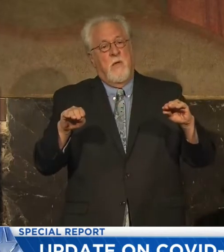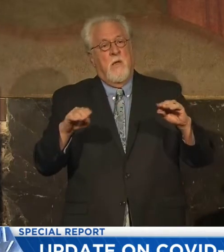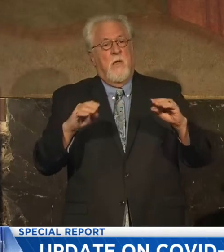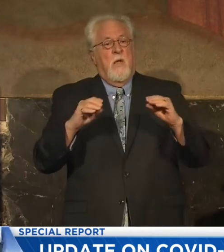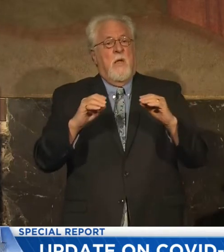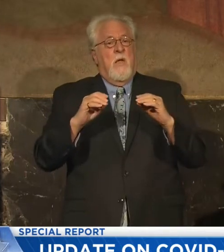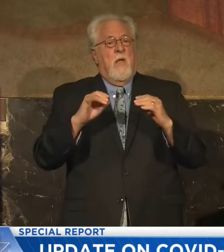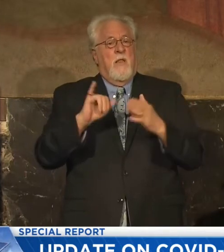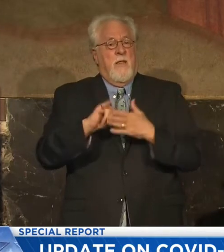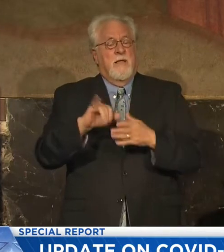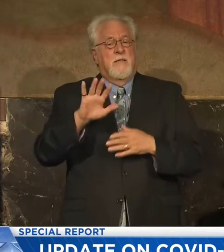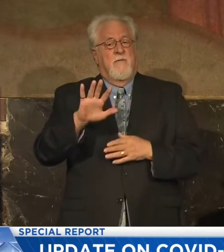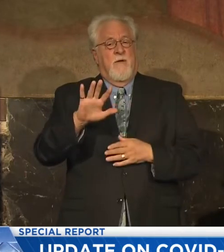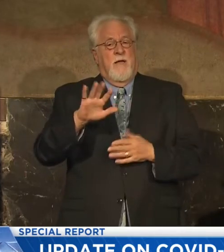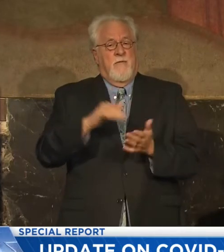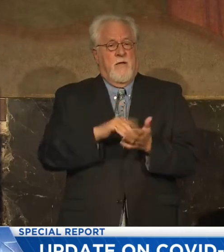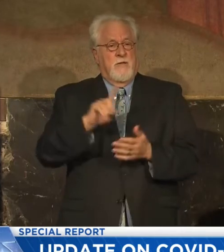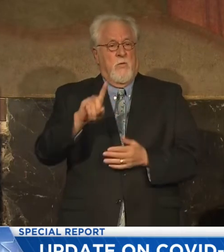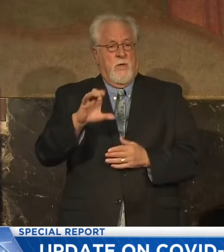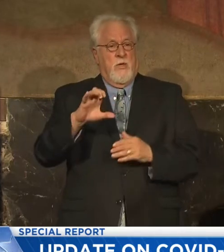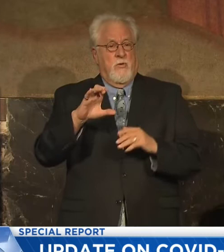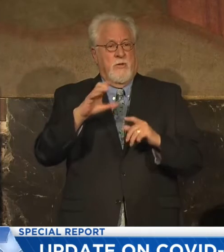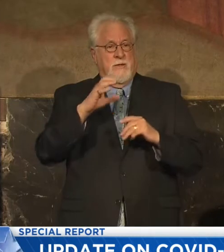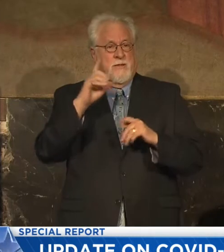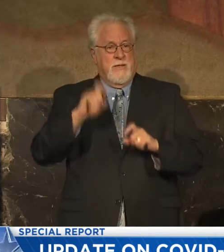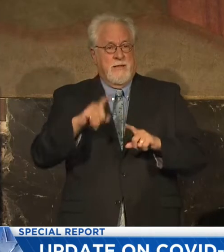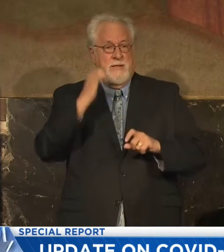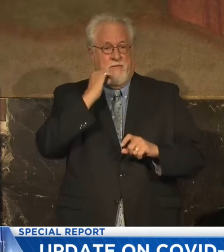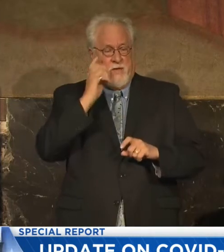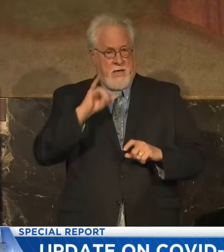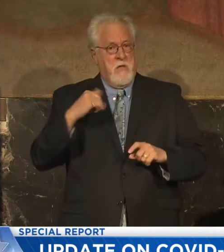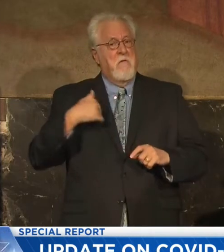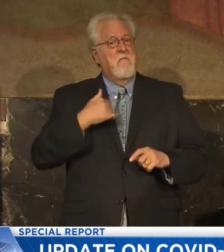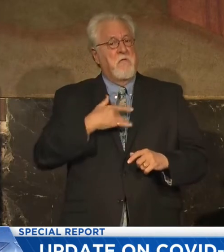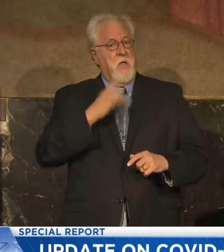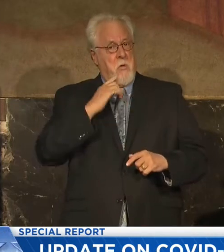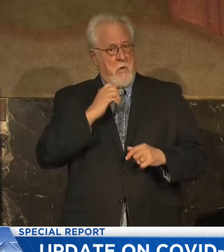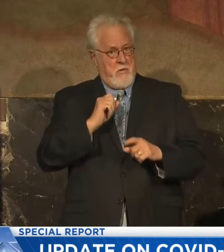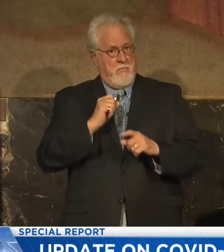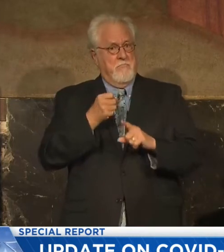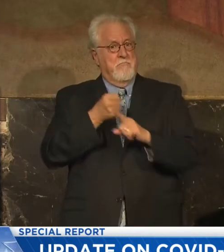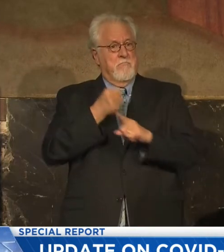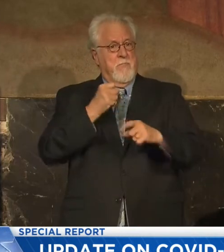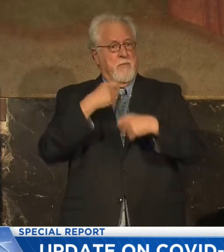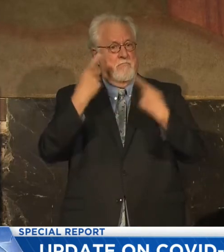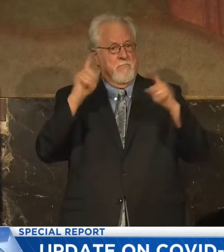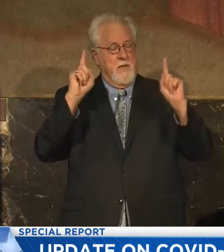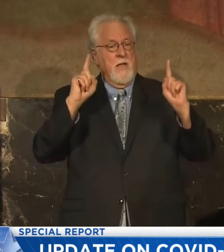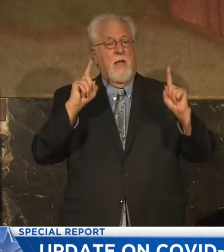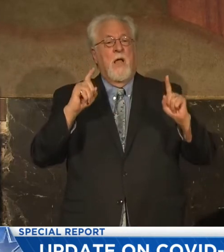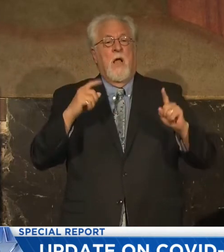OVER THE LAST SEVERAL DAYS OF MAY IN ORDER TO GET TO THAT 200,000 LEVEL. THAT'S A LITTLE OVER 5100 TESTS